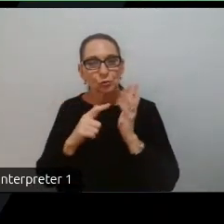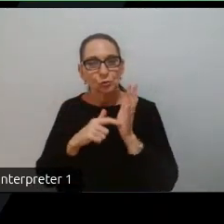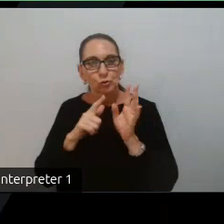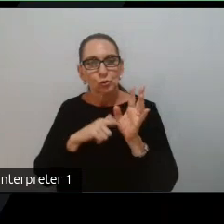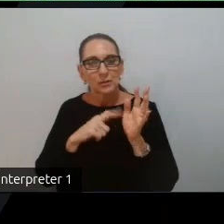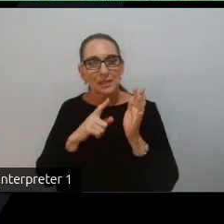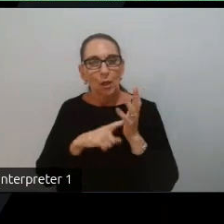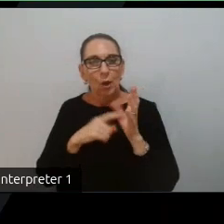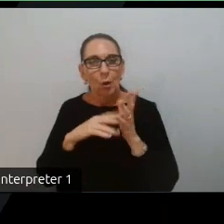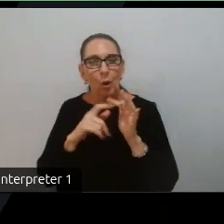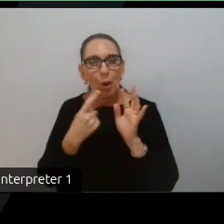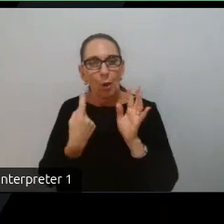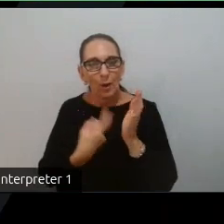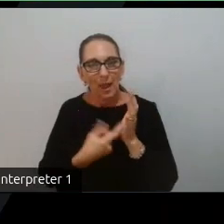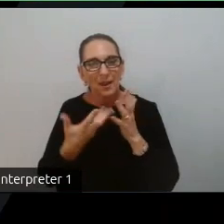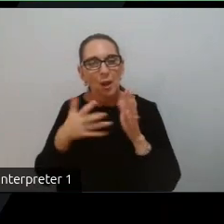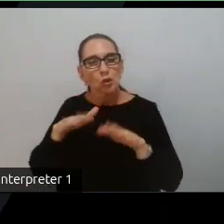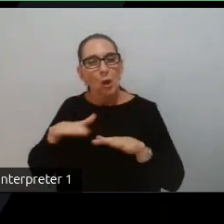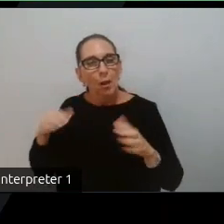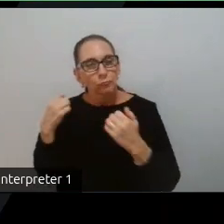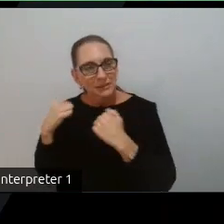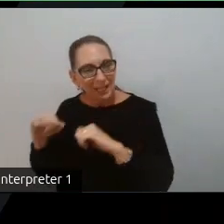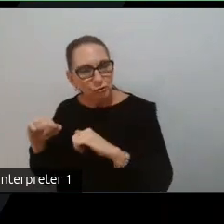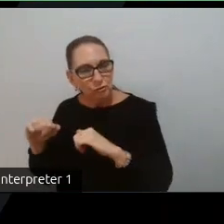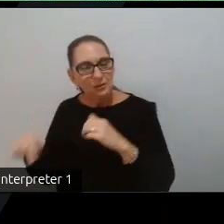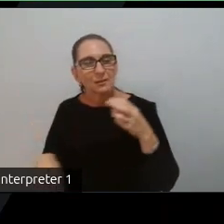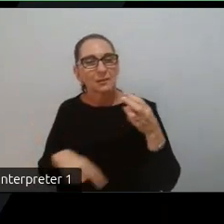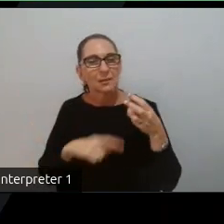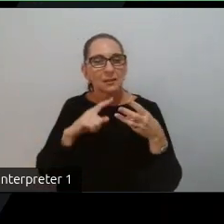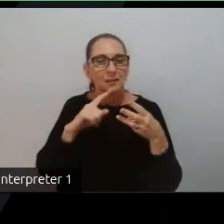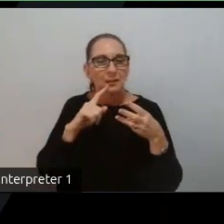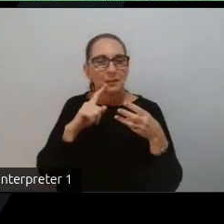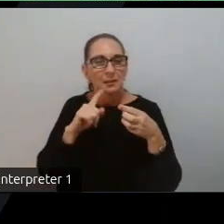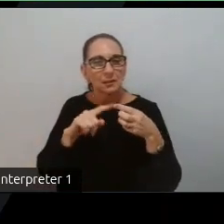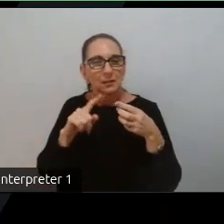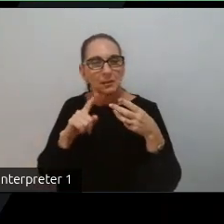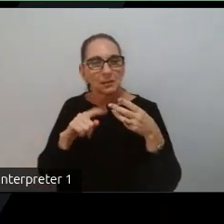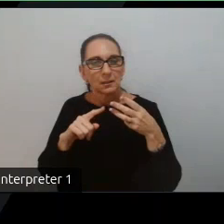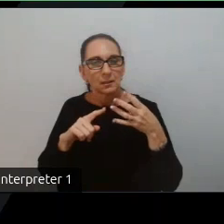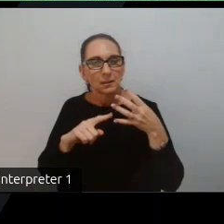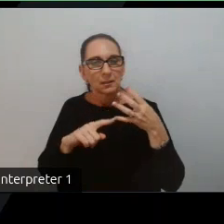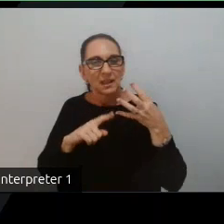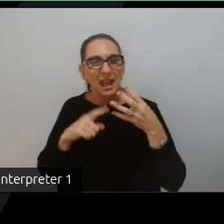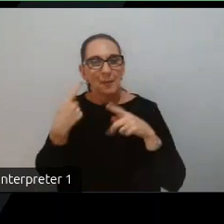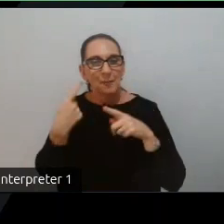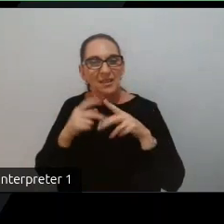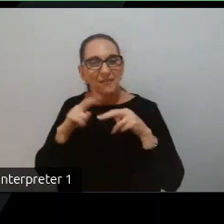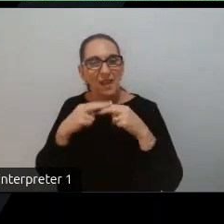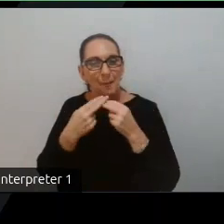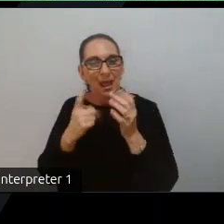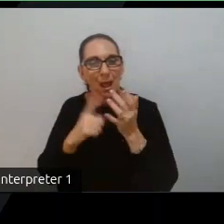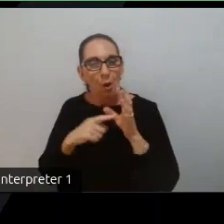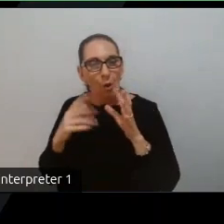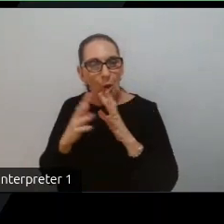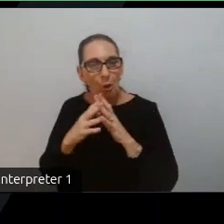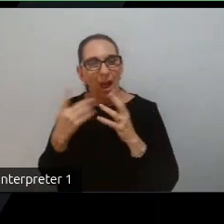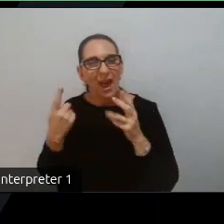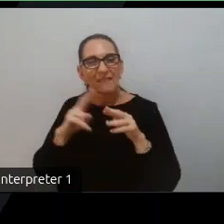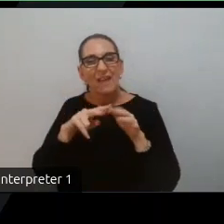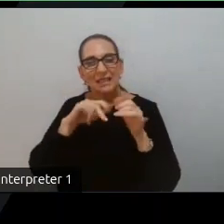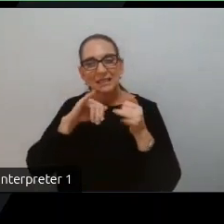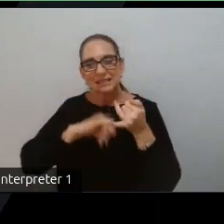service and the family law duty lawyer and fast service is also available all across Queensland.